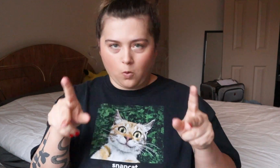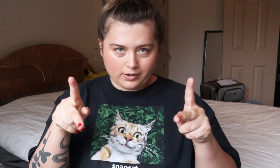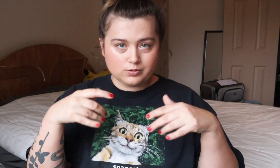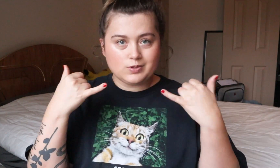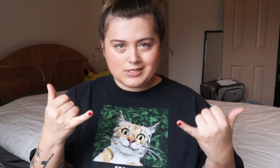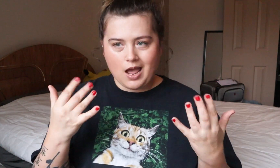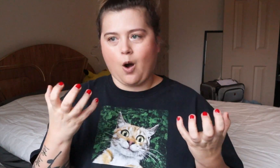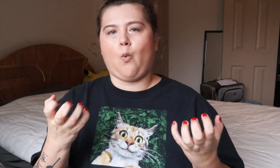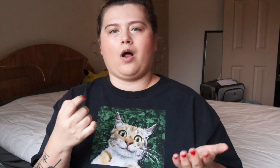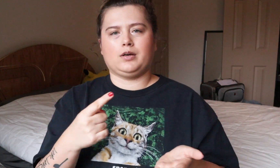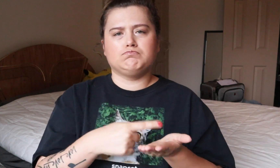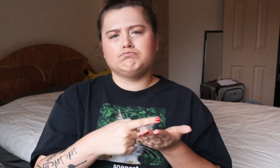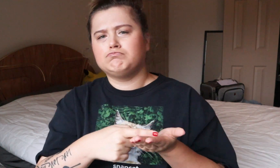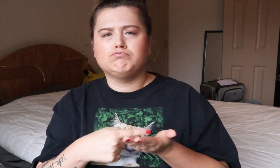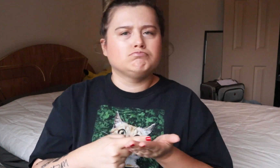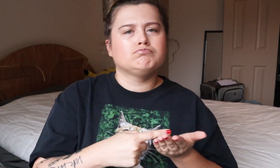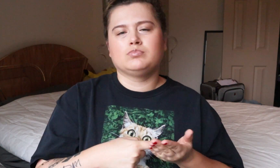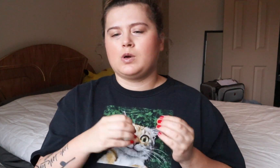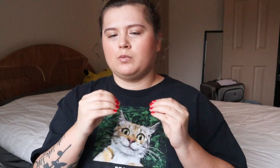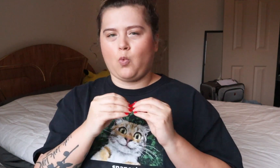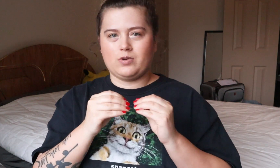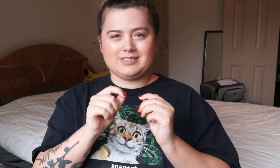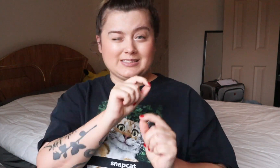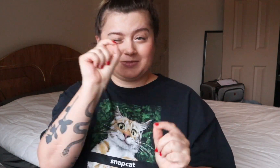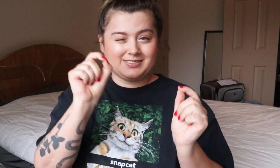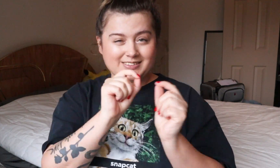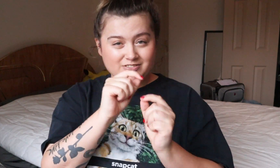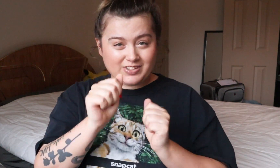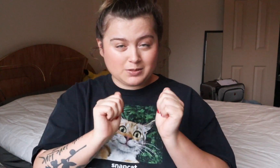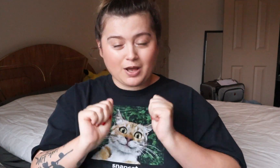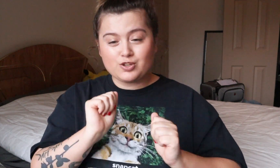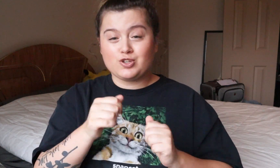Okay, now I want to talk more about specifics moments of the show.